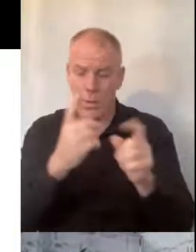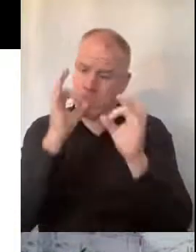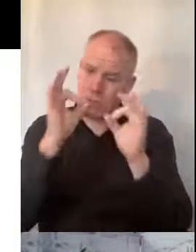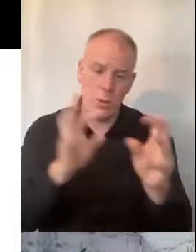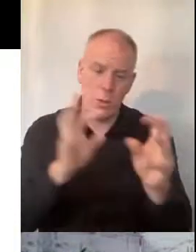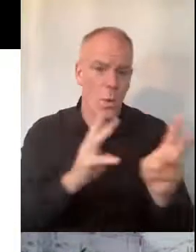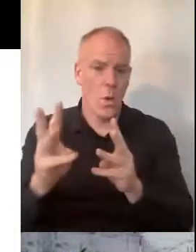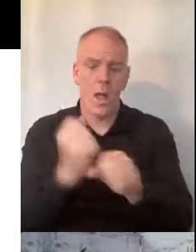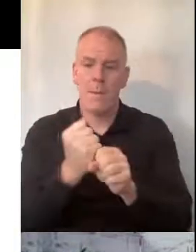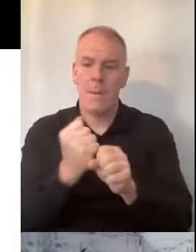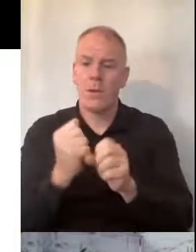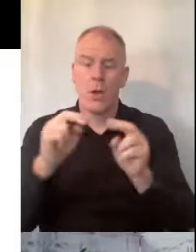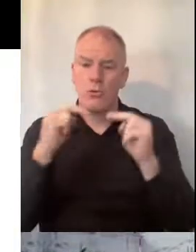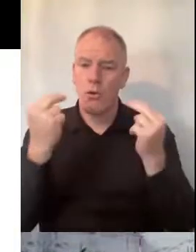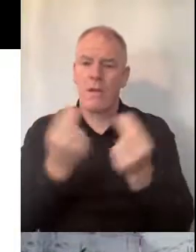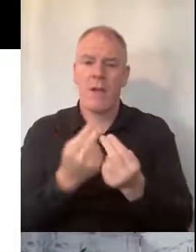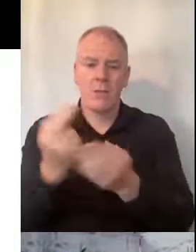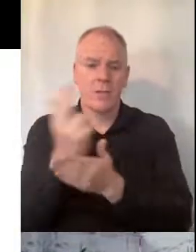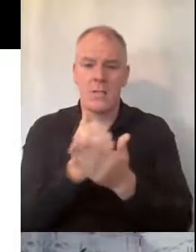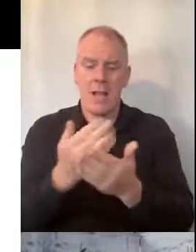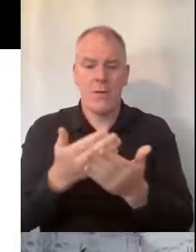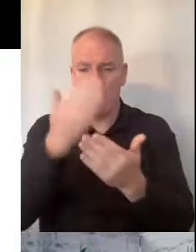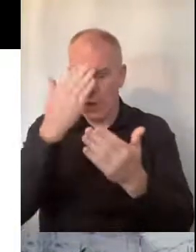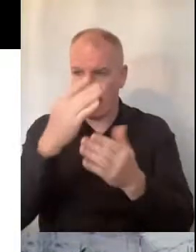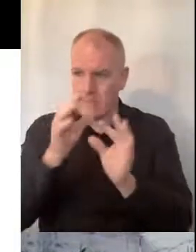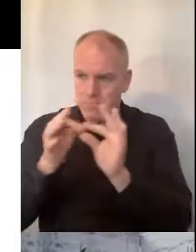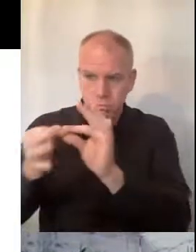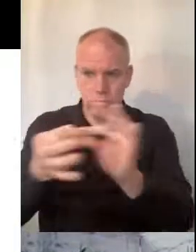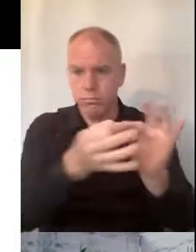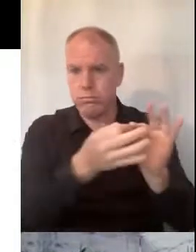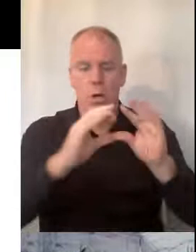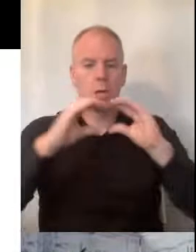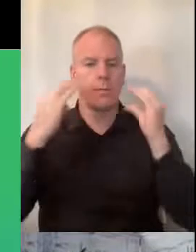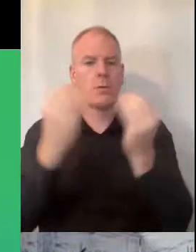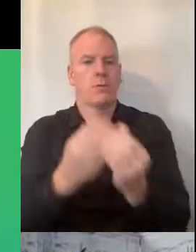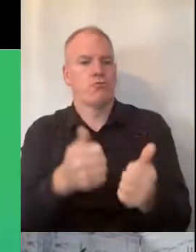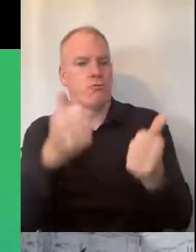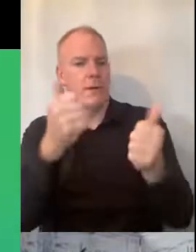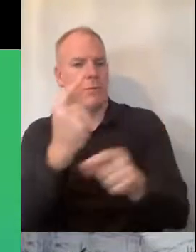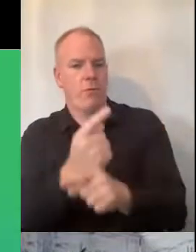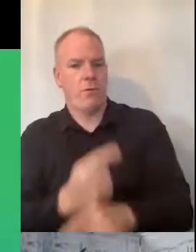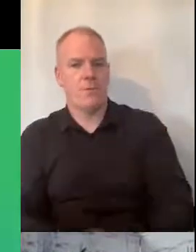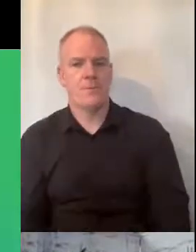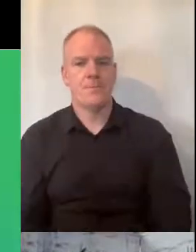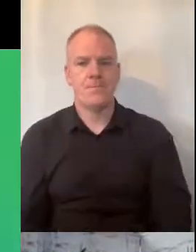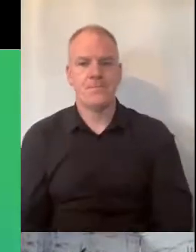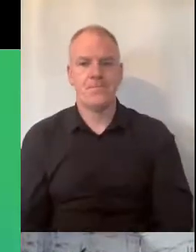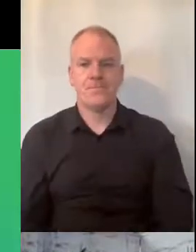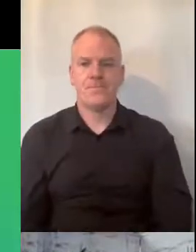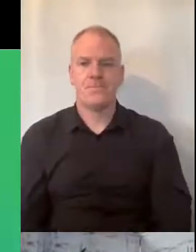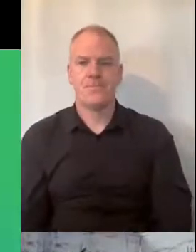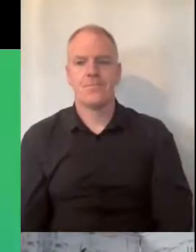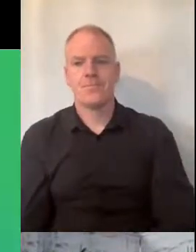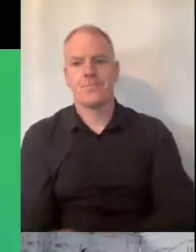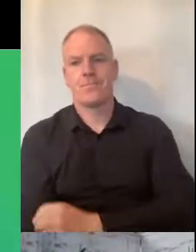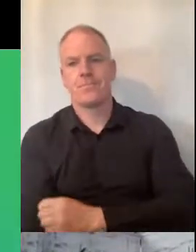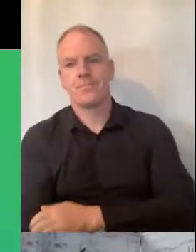around universal design for learning and building those communities, which is really good to see. So I'm just going to.